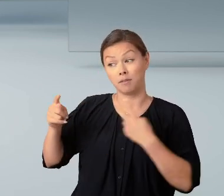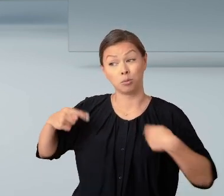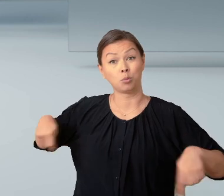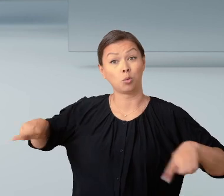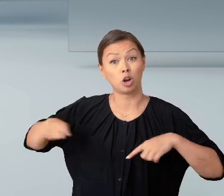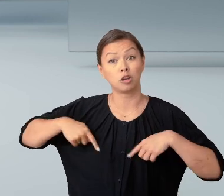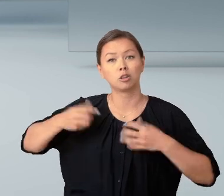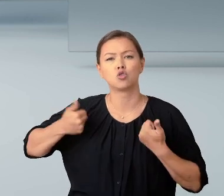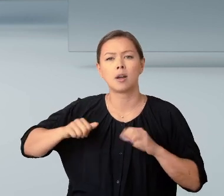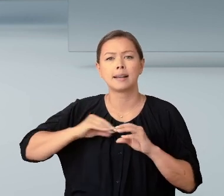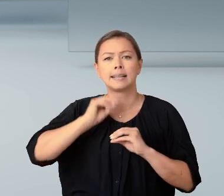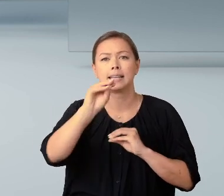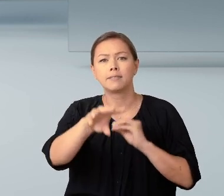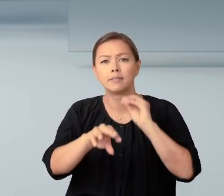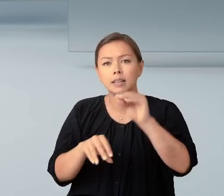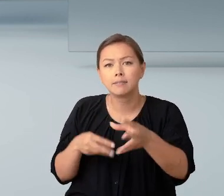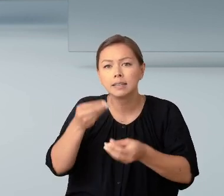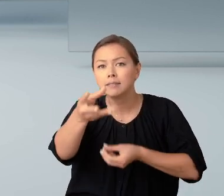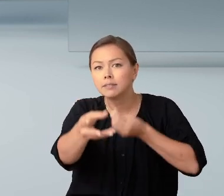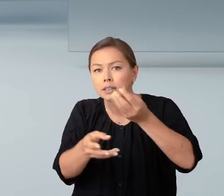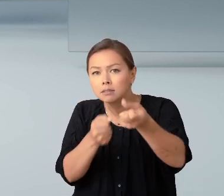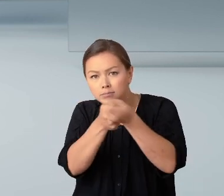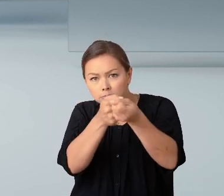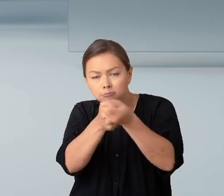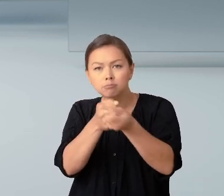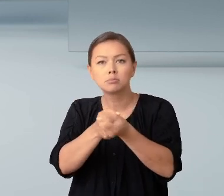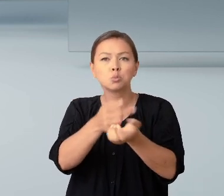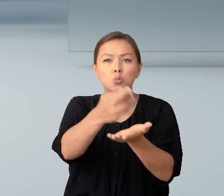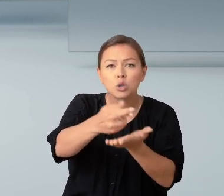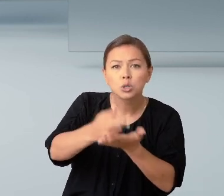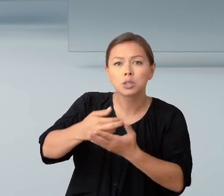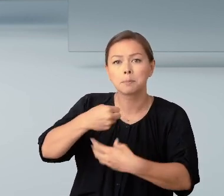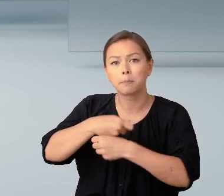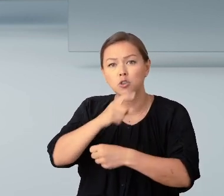have made sure that you have all the resources that you would need